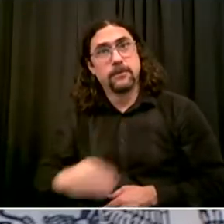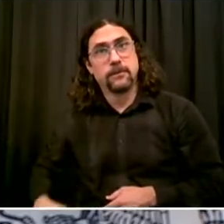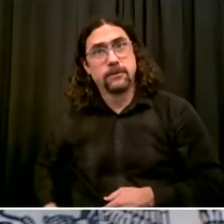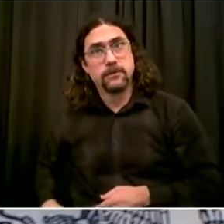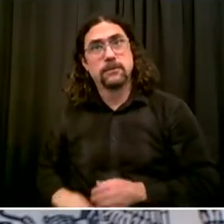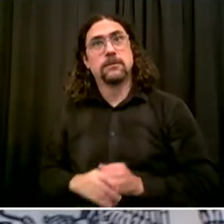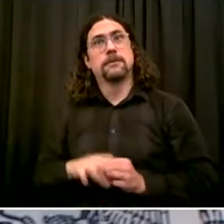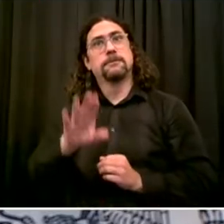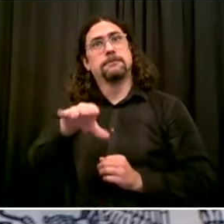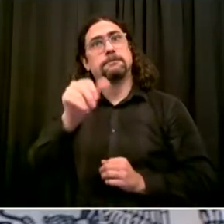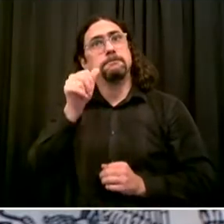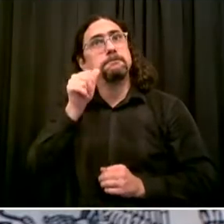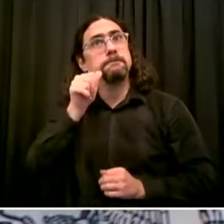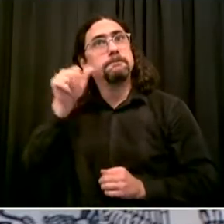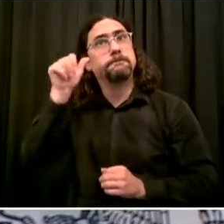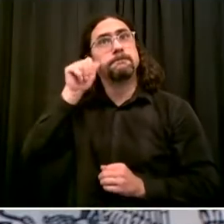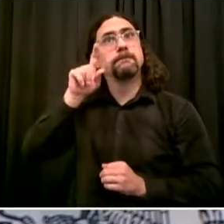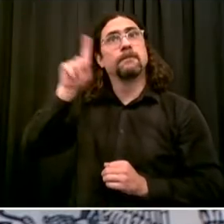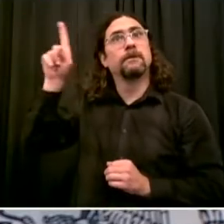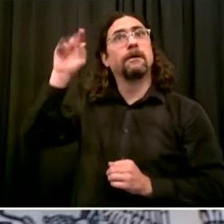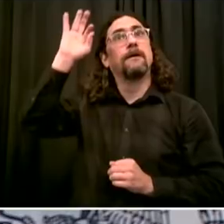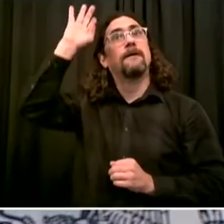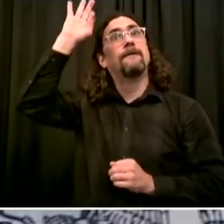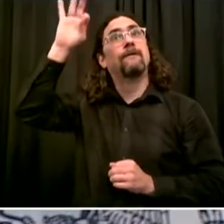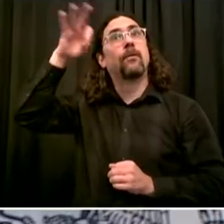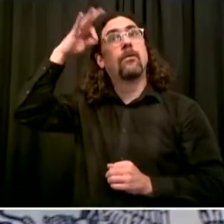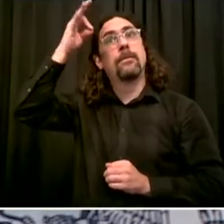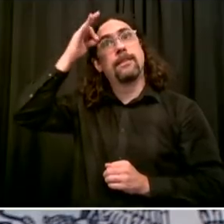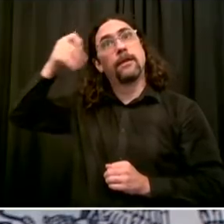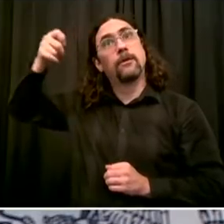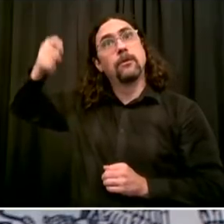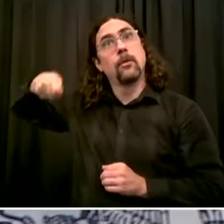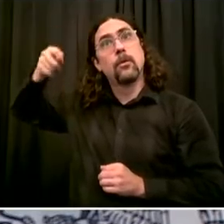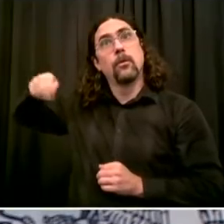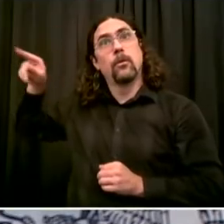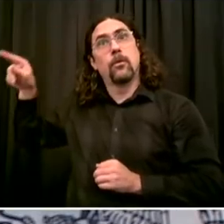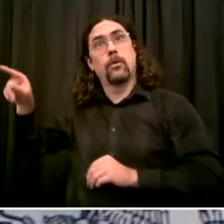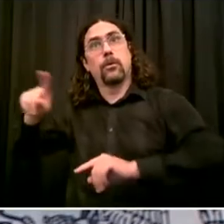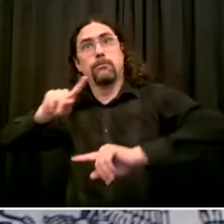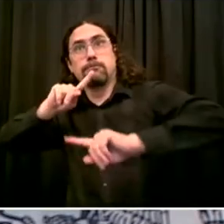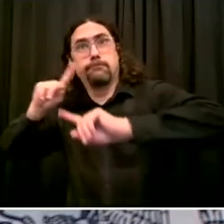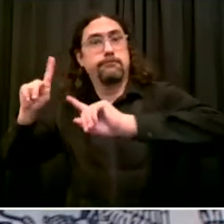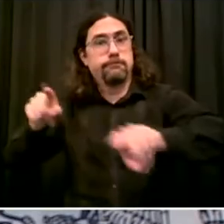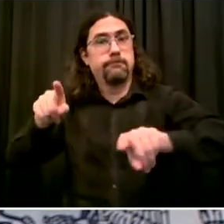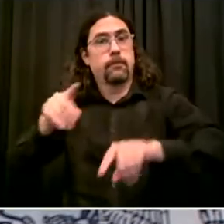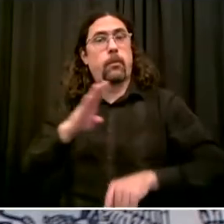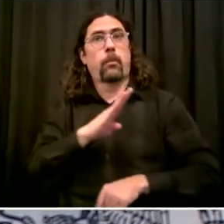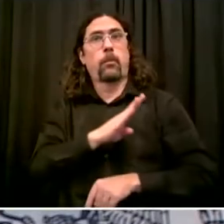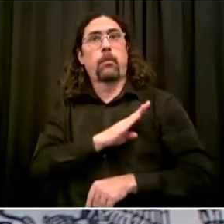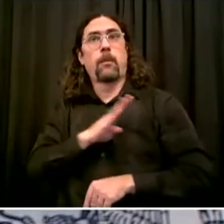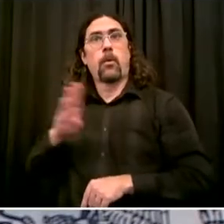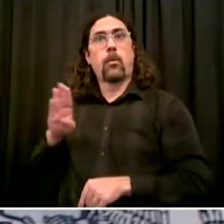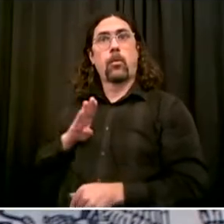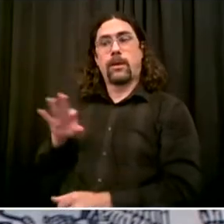YESTERDAY WE SAW A FEDERAL JUDGE ORDER THE BOARD OF ELECTIONS TO START COUNTING